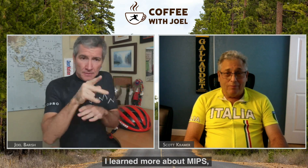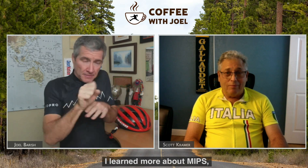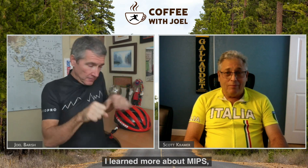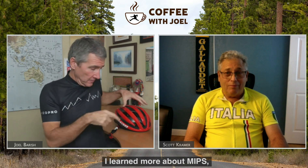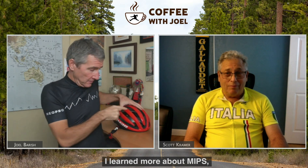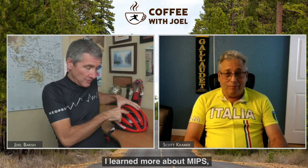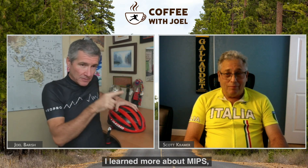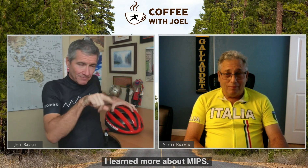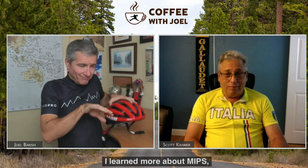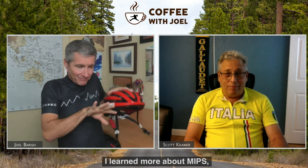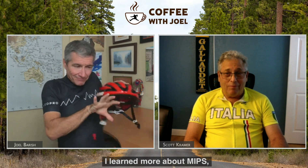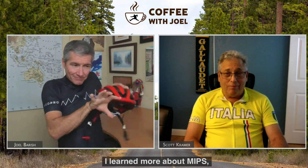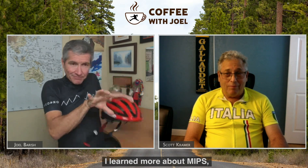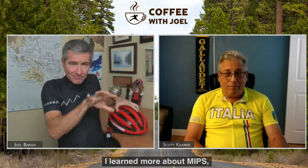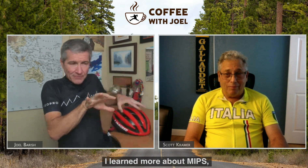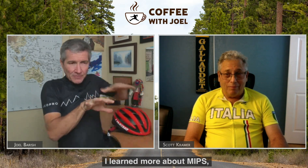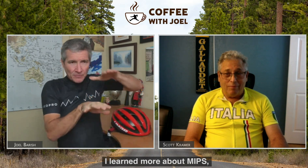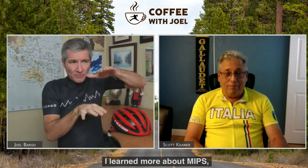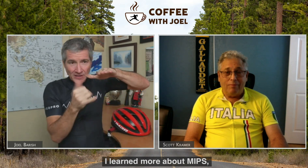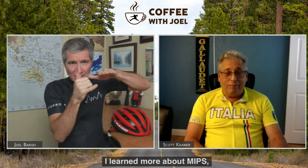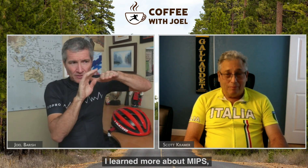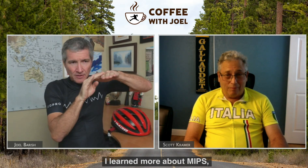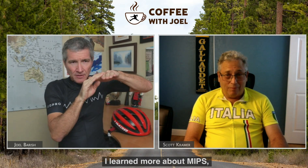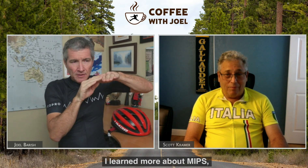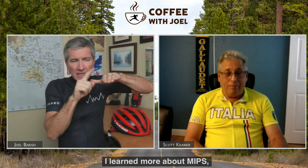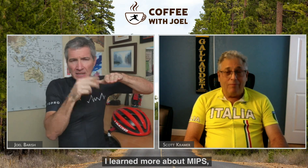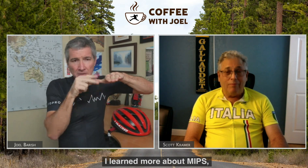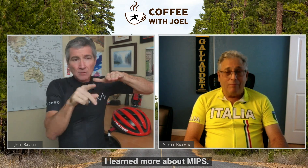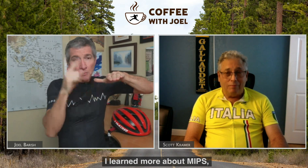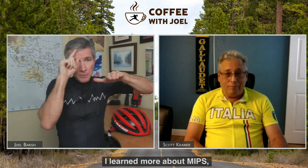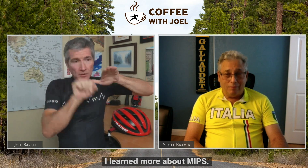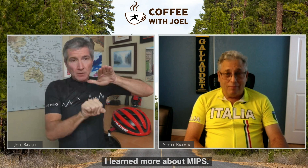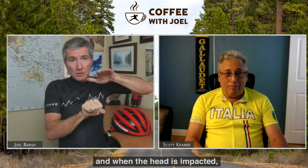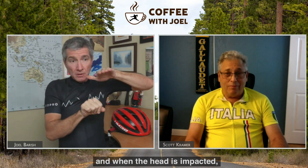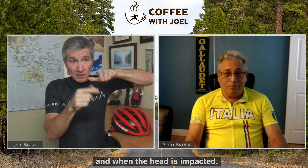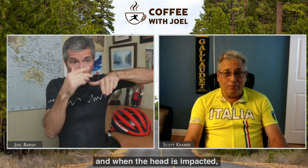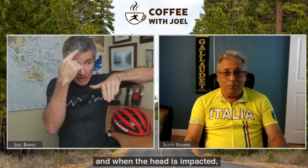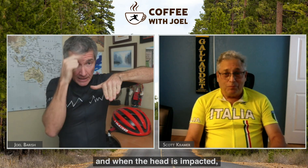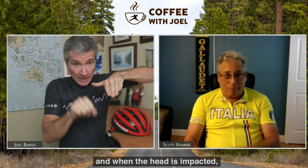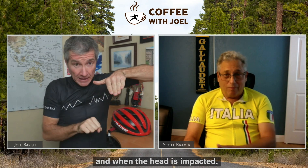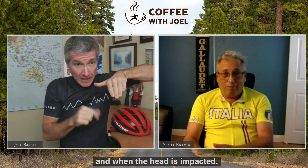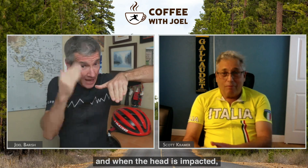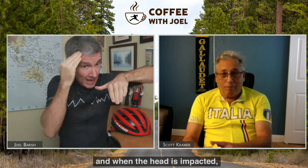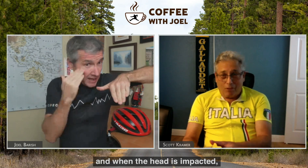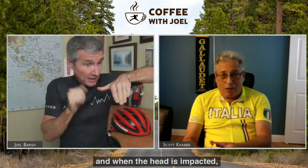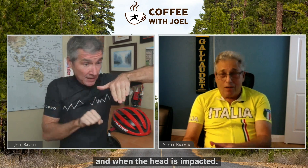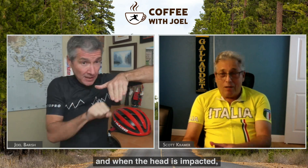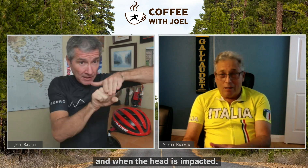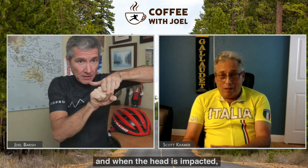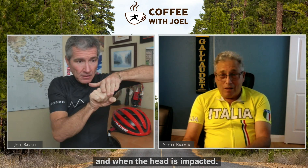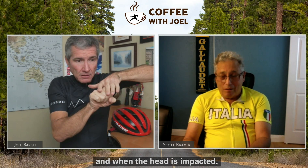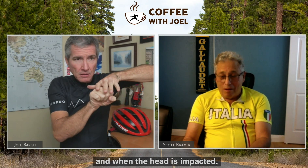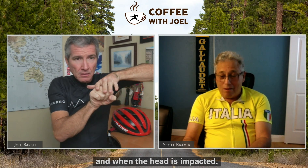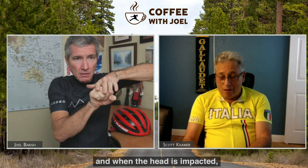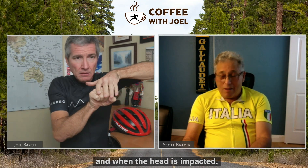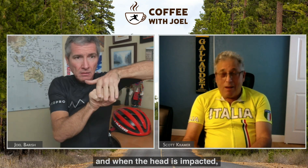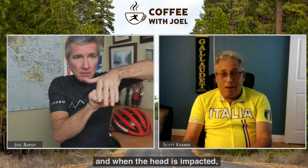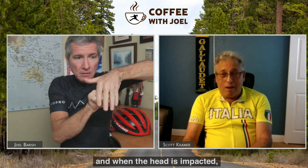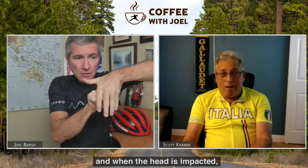I learned more about MIPS, and when the head is impacted,